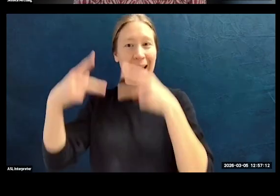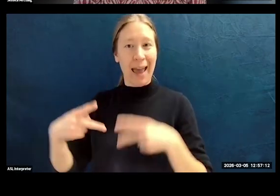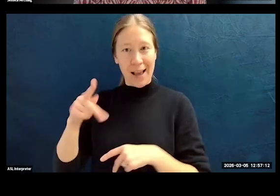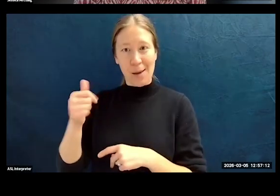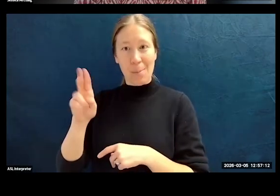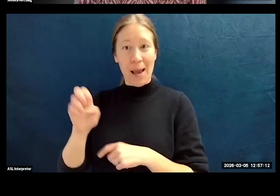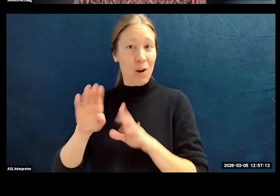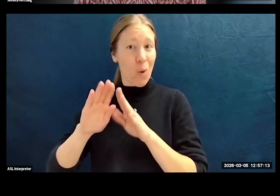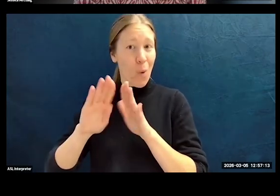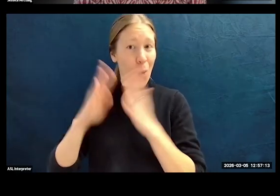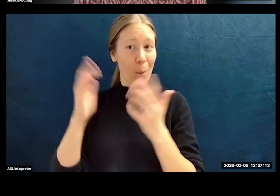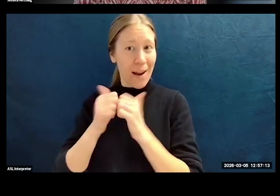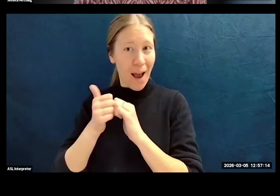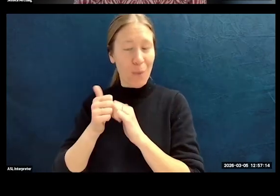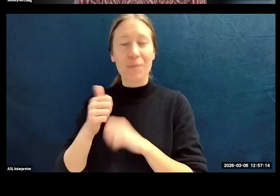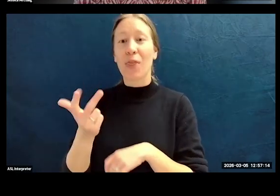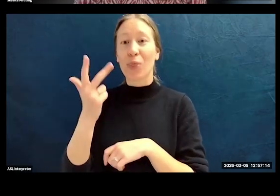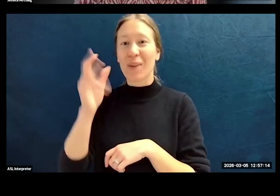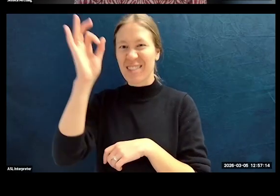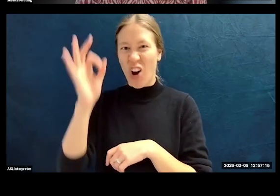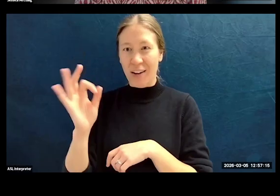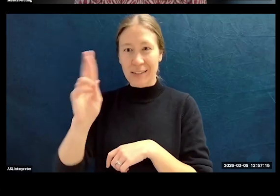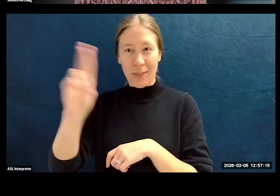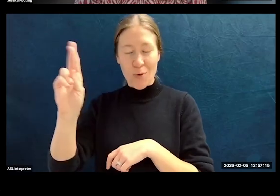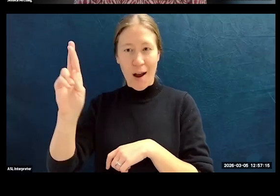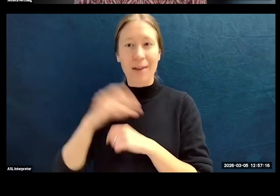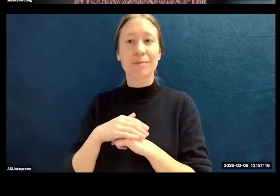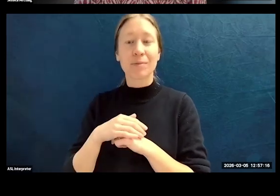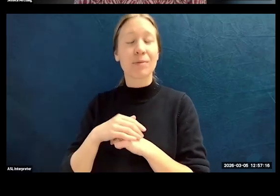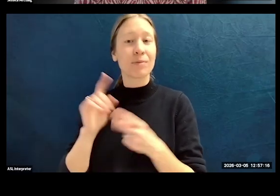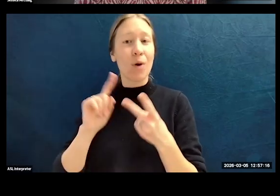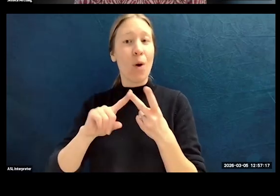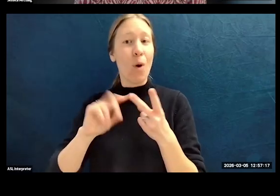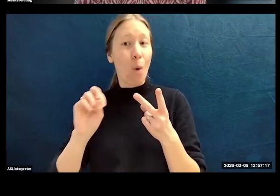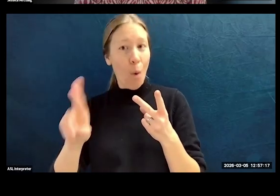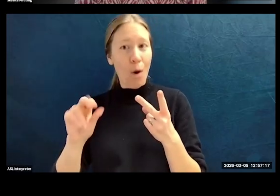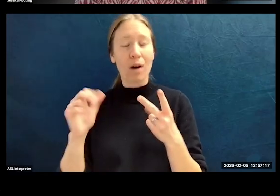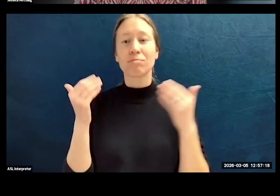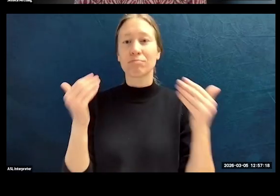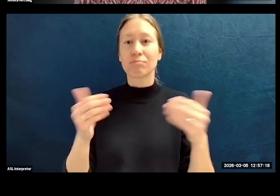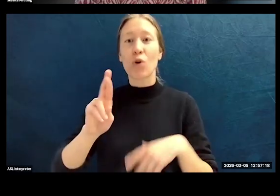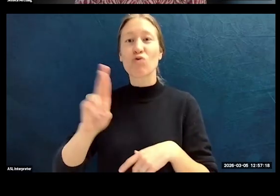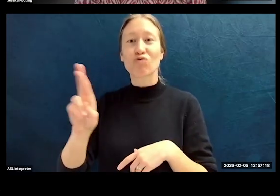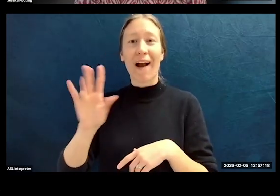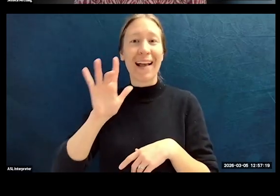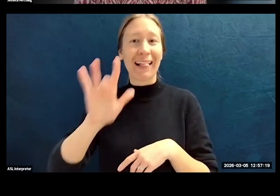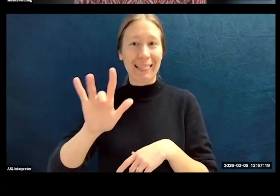via the three dot button in the upper right corner, or by right clicking on an item inside of the Tags pane itself.